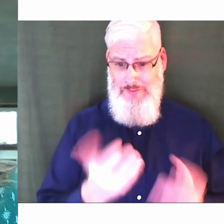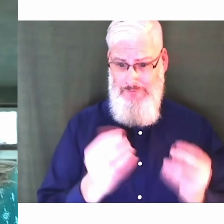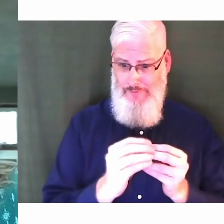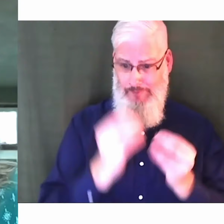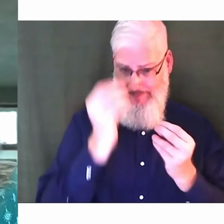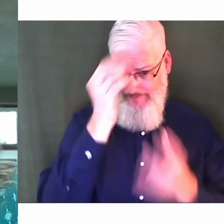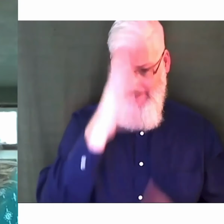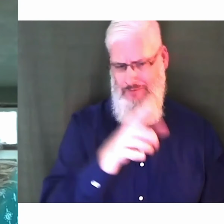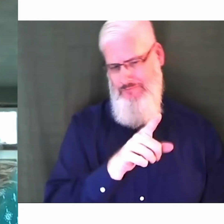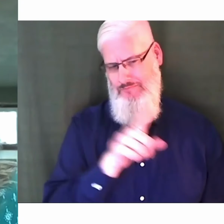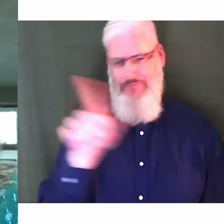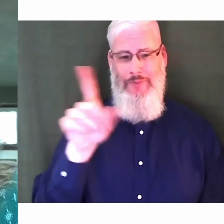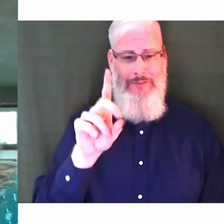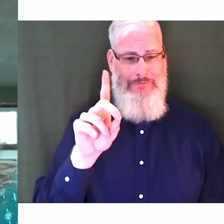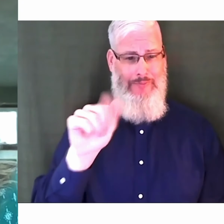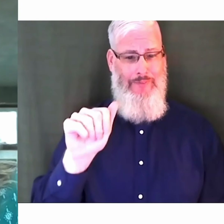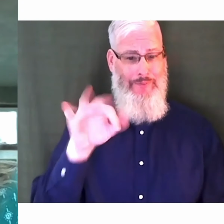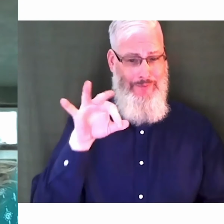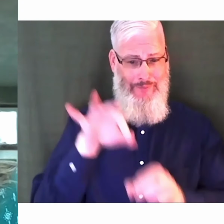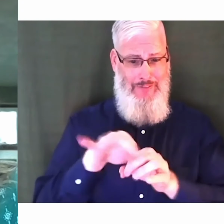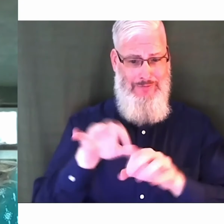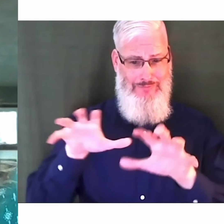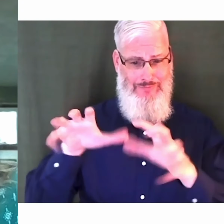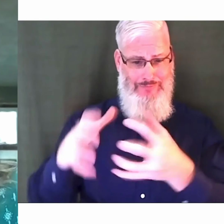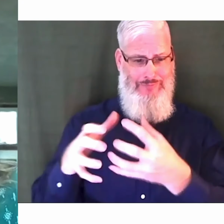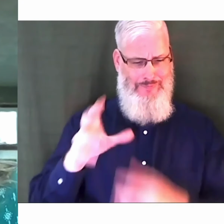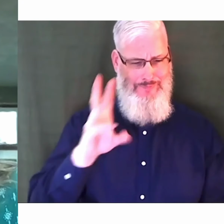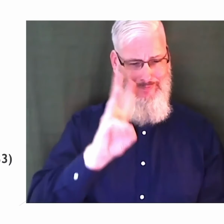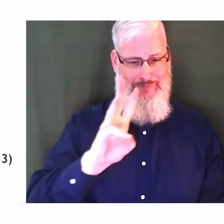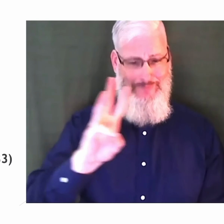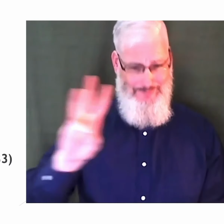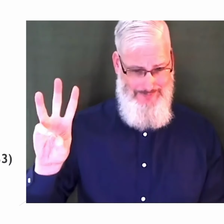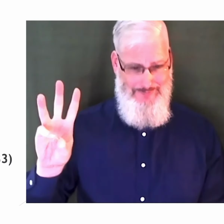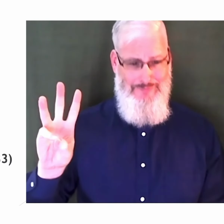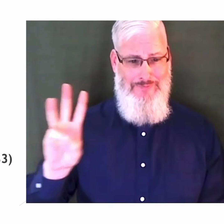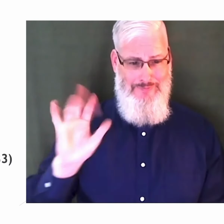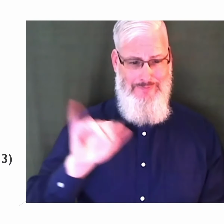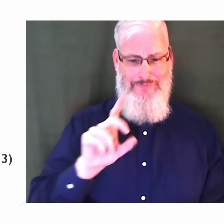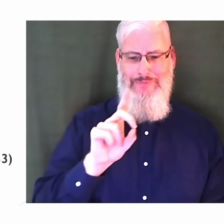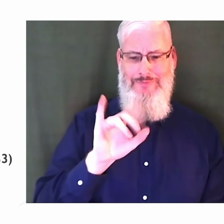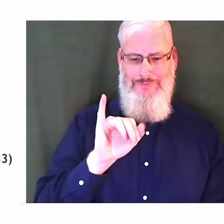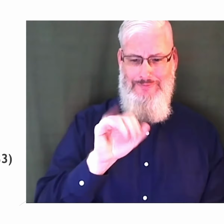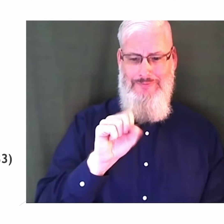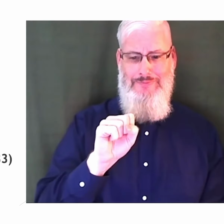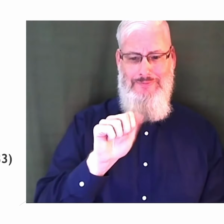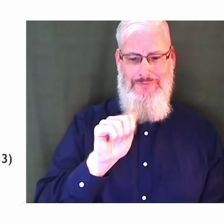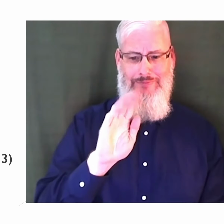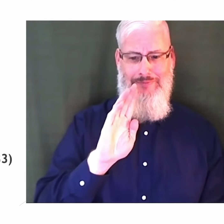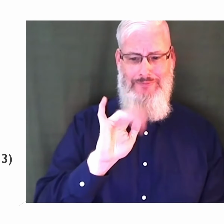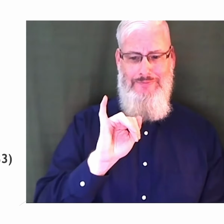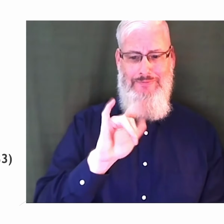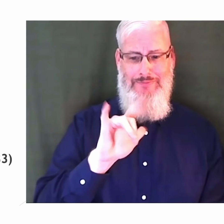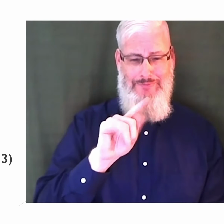For additional information, check the Disability Vote Coalition website at www.disabilityvote.org.